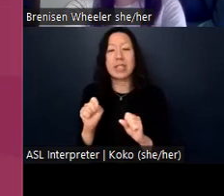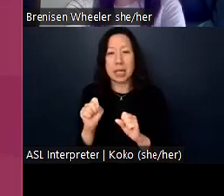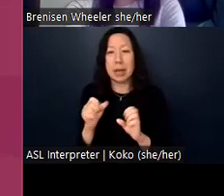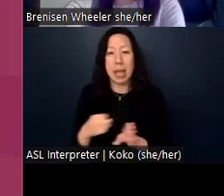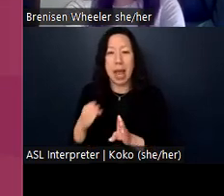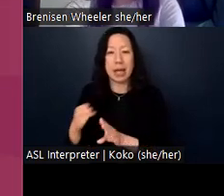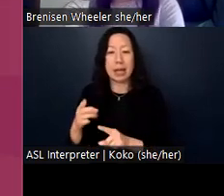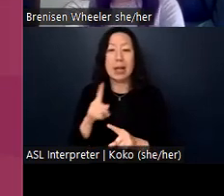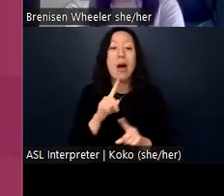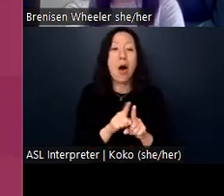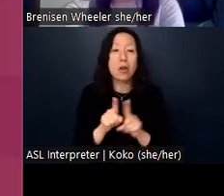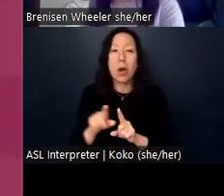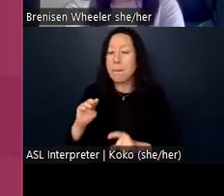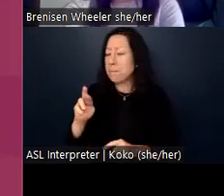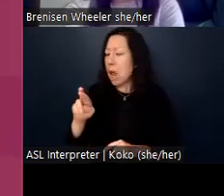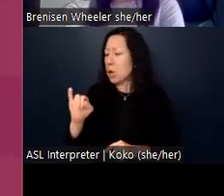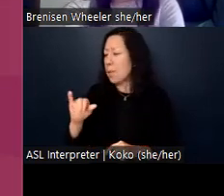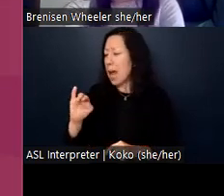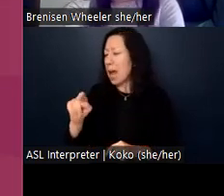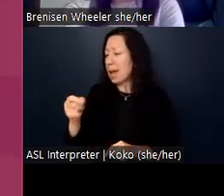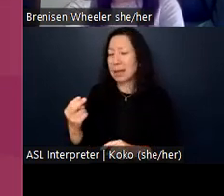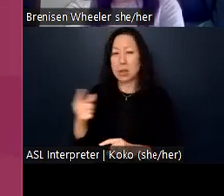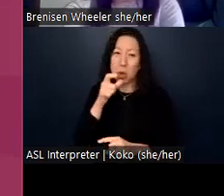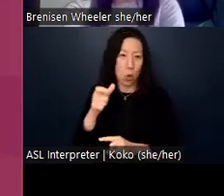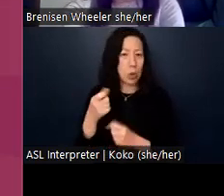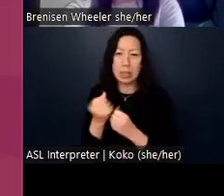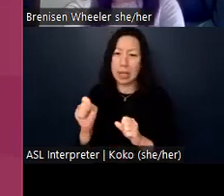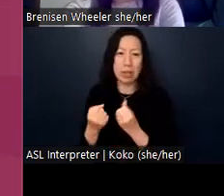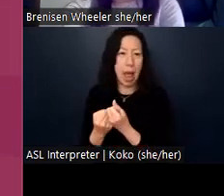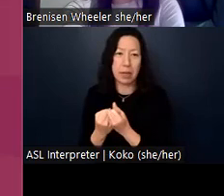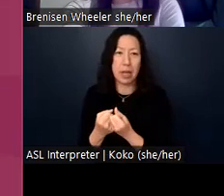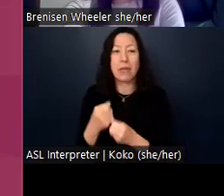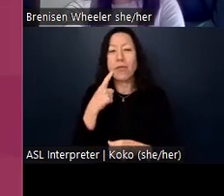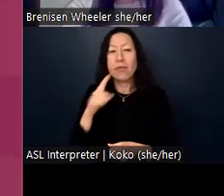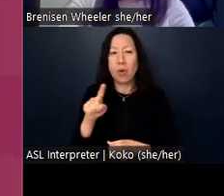13:26:27 For 3 years. So both Links on the screen will be available when you're using